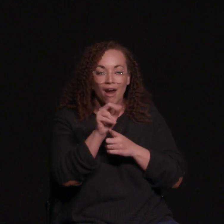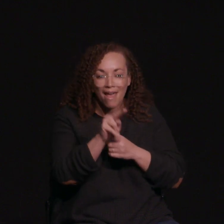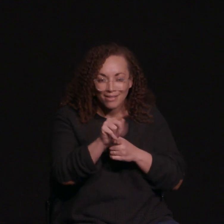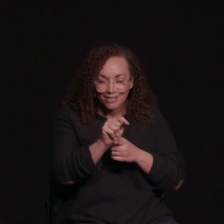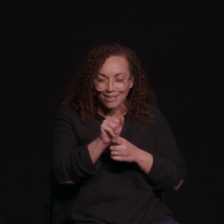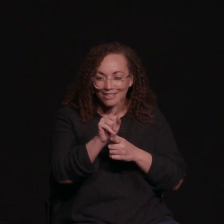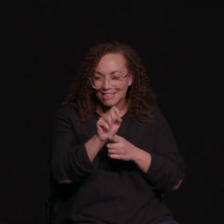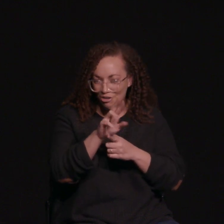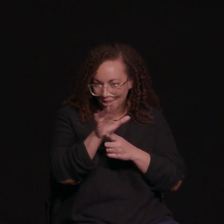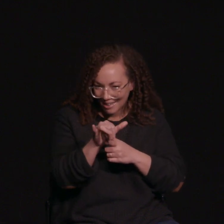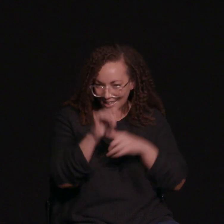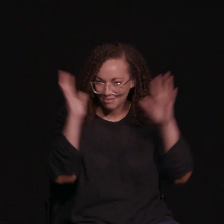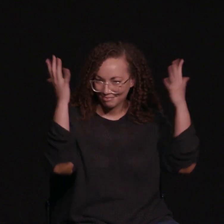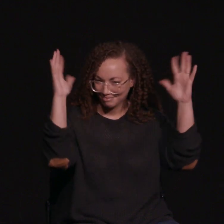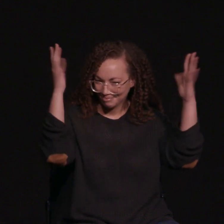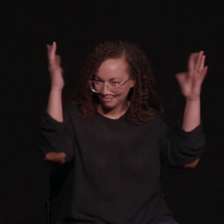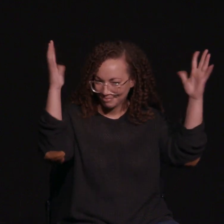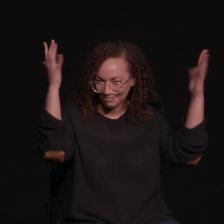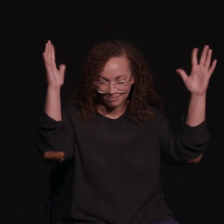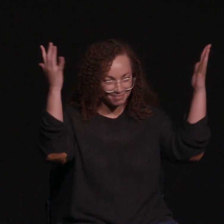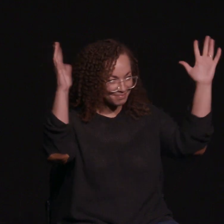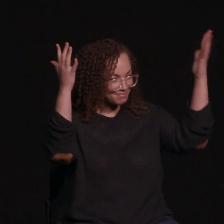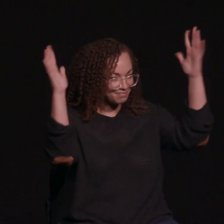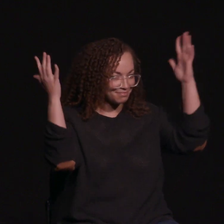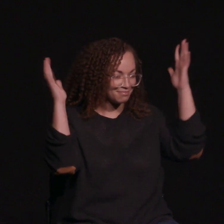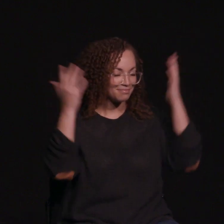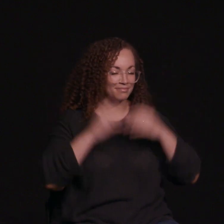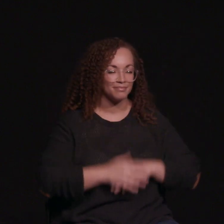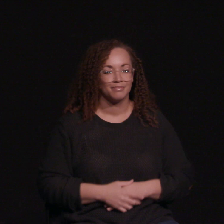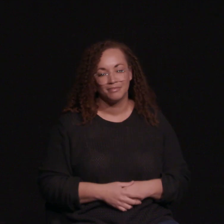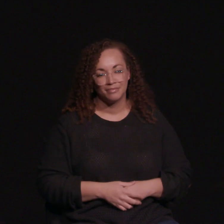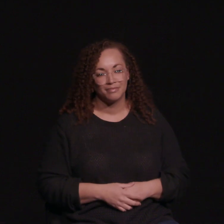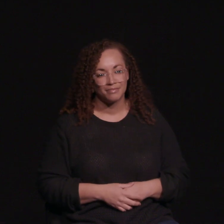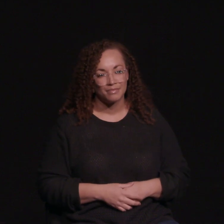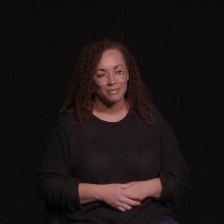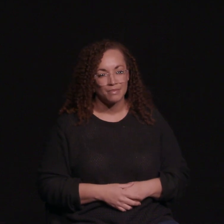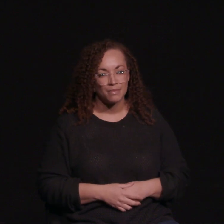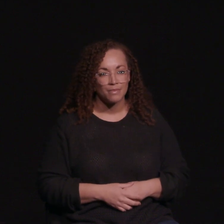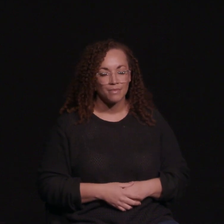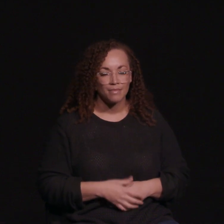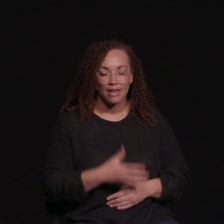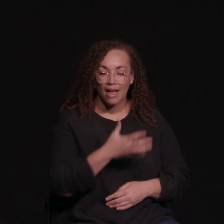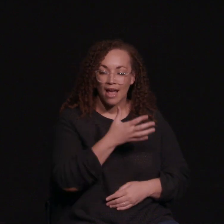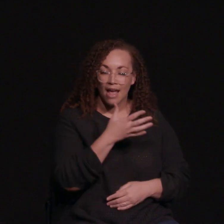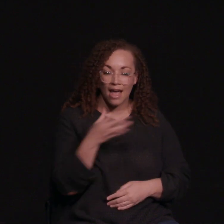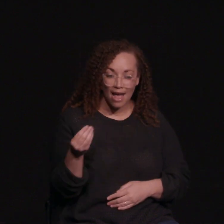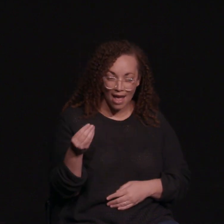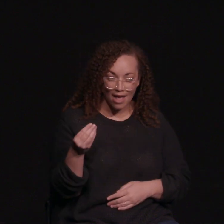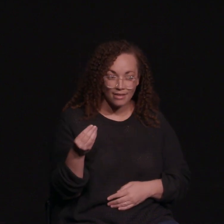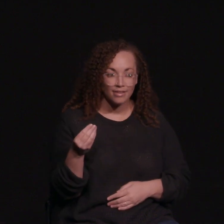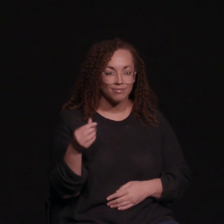[audience applauding] And it's the last of nine events